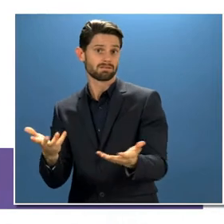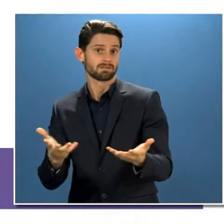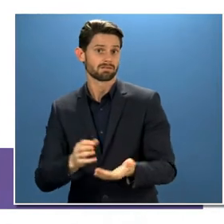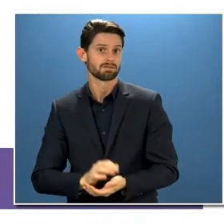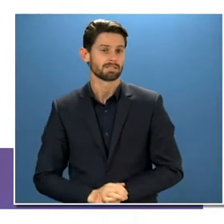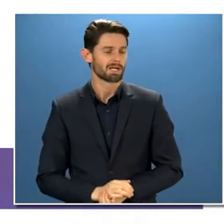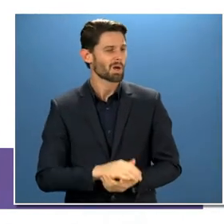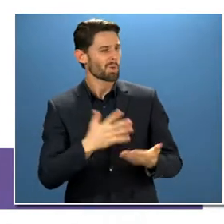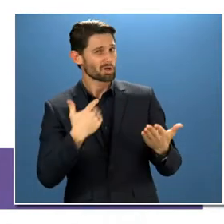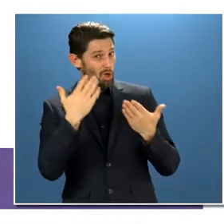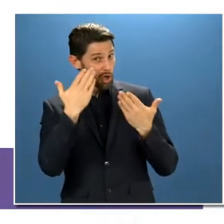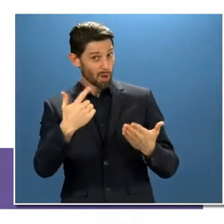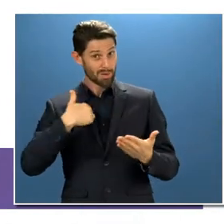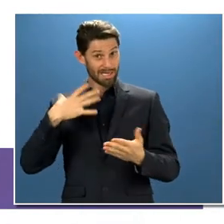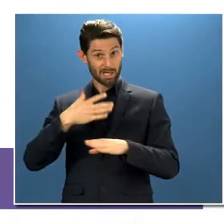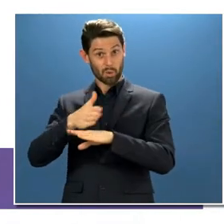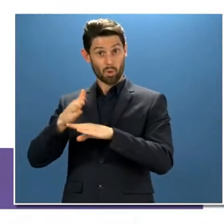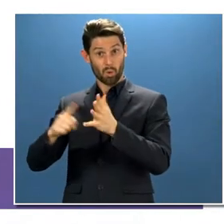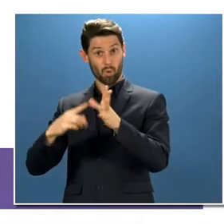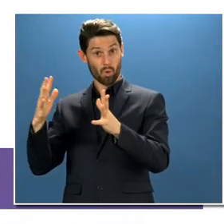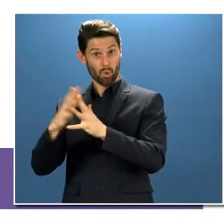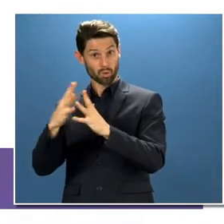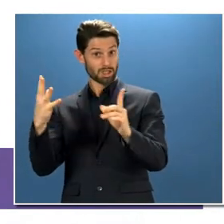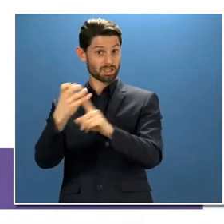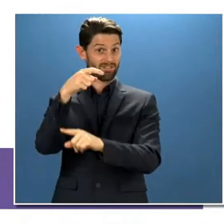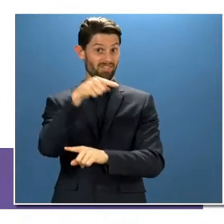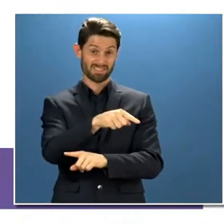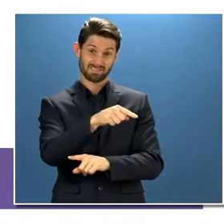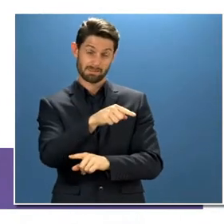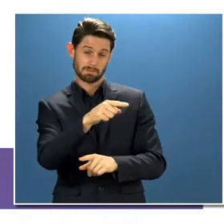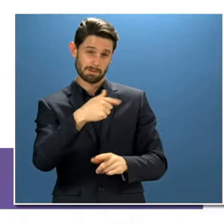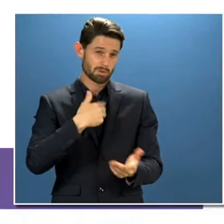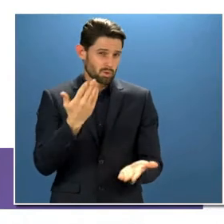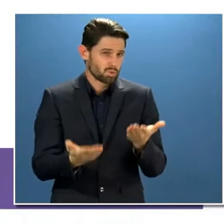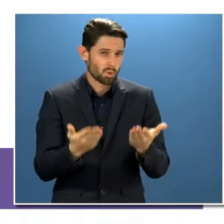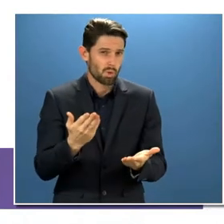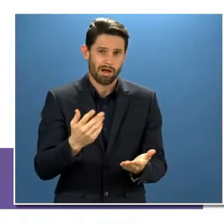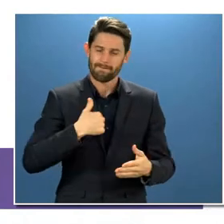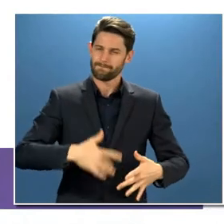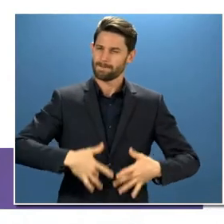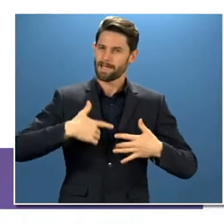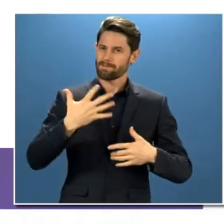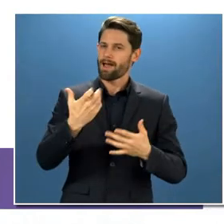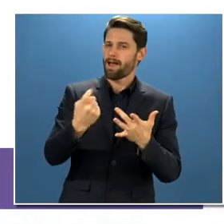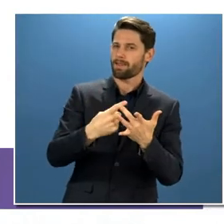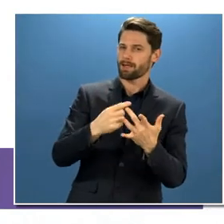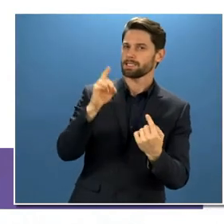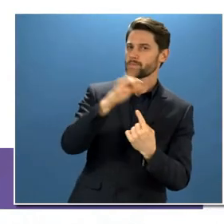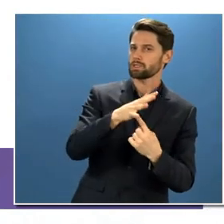mutual trust and confidence, Ms Eastman. I think there is a really important issue here about giving people the